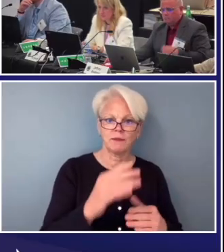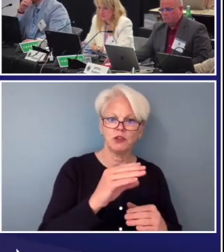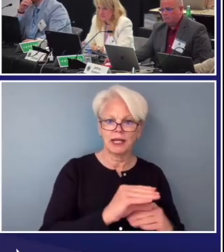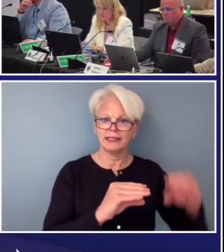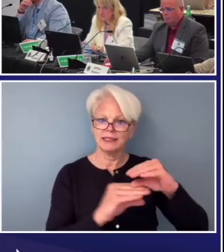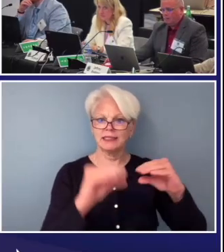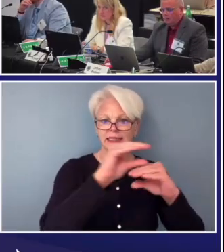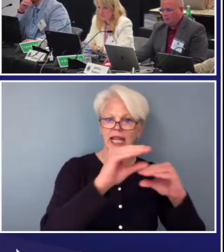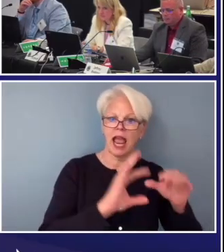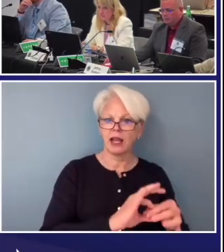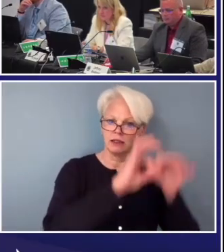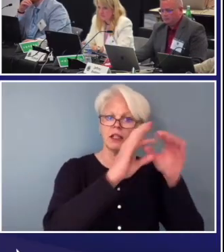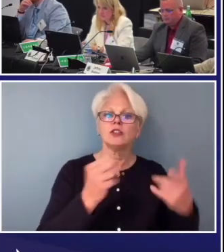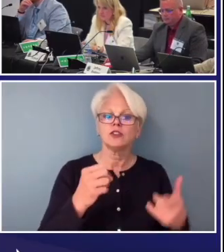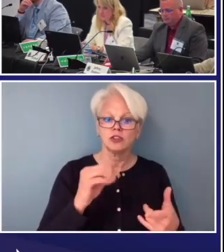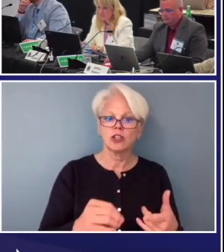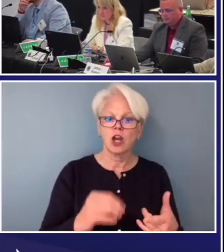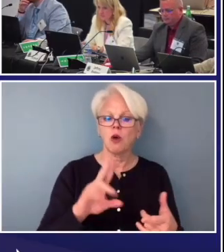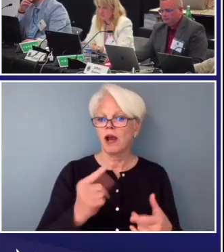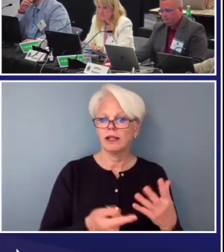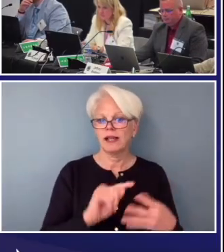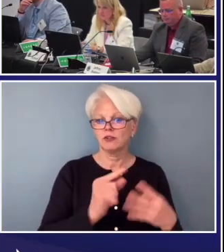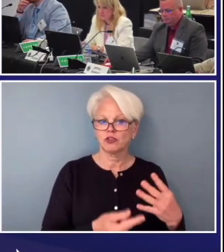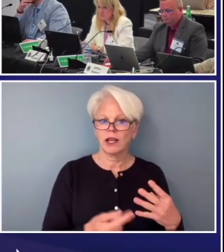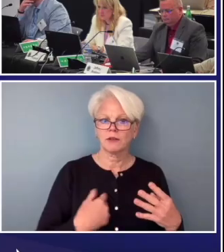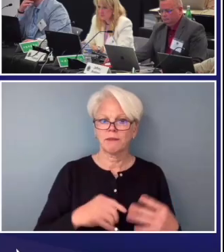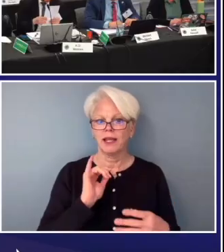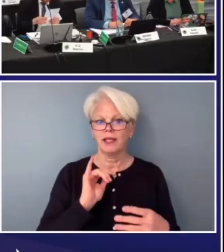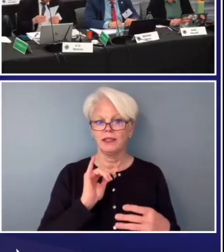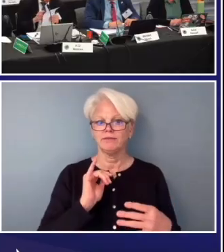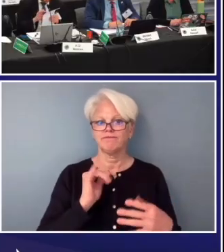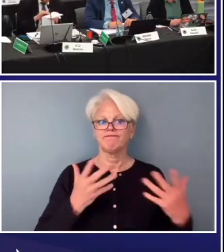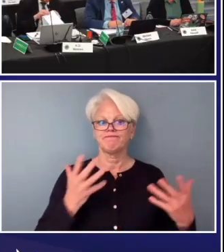inadvertently, um, continue to